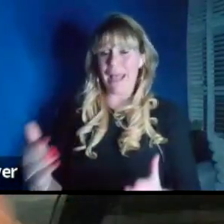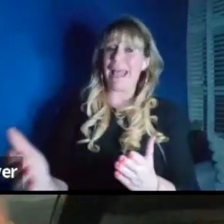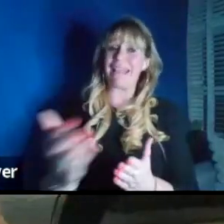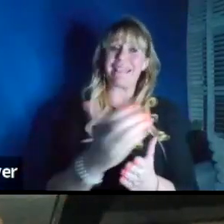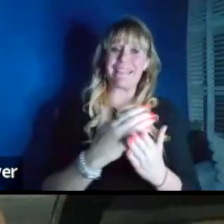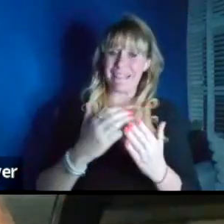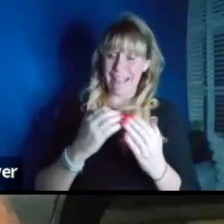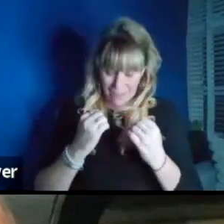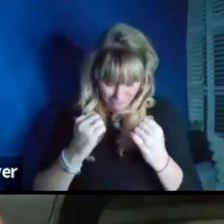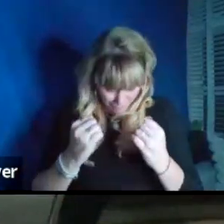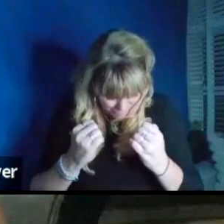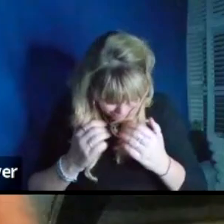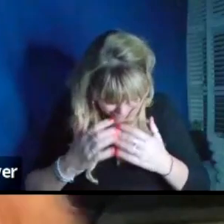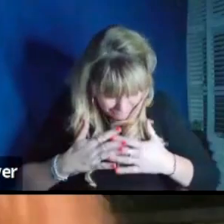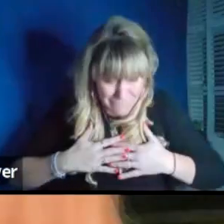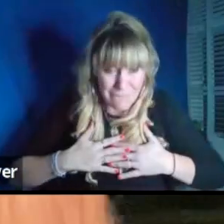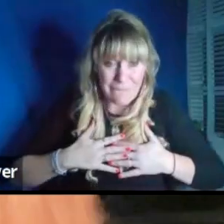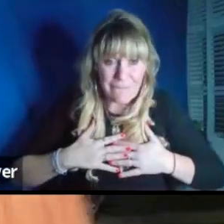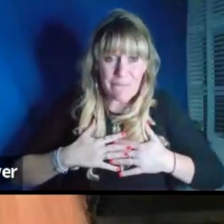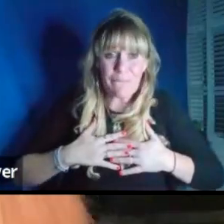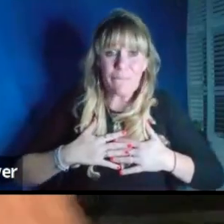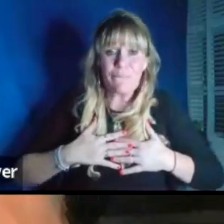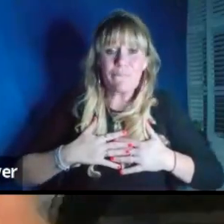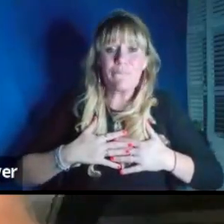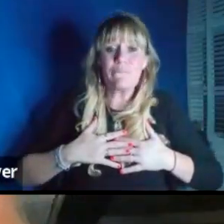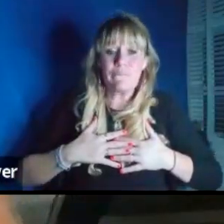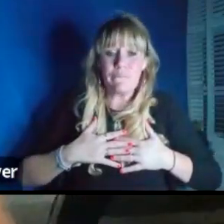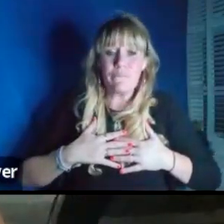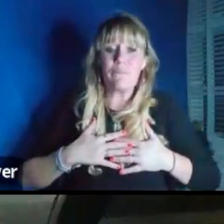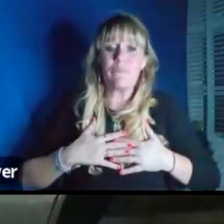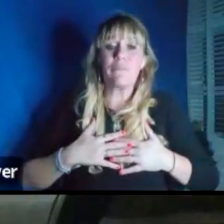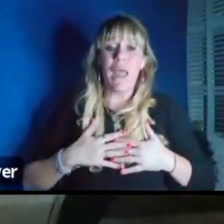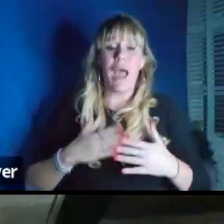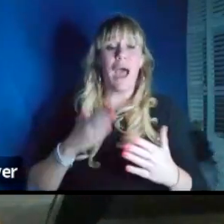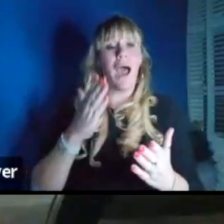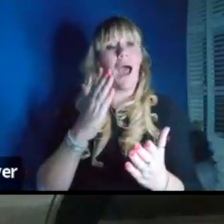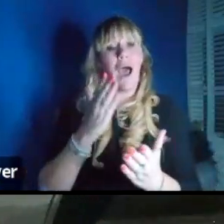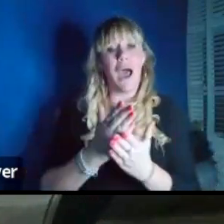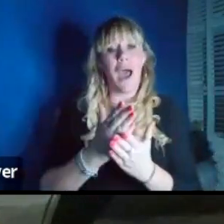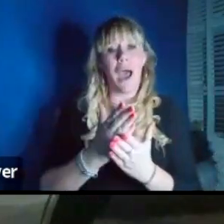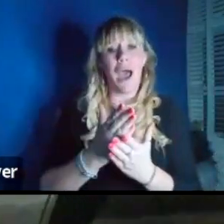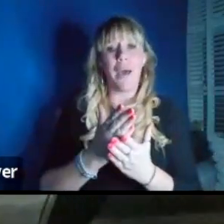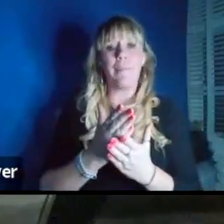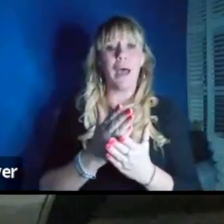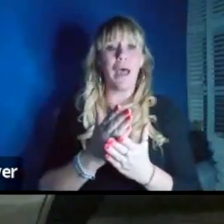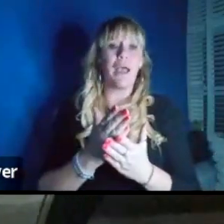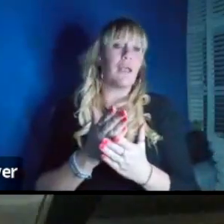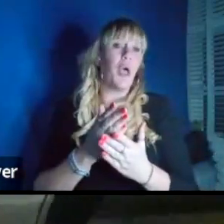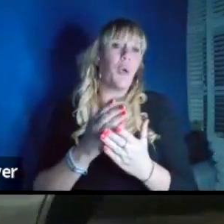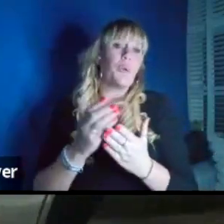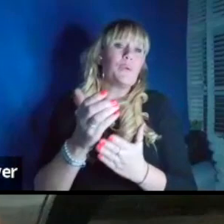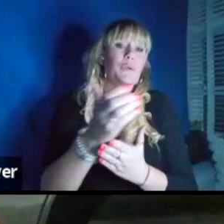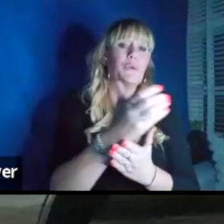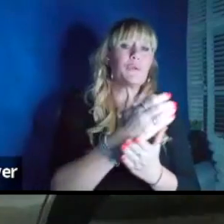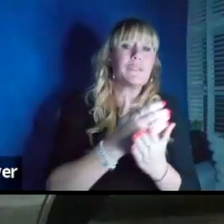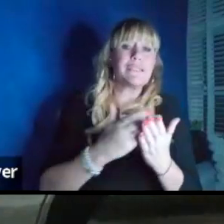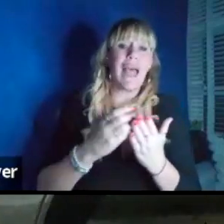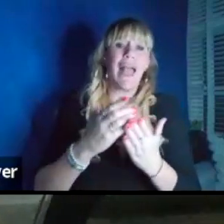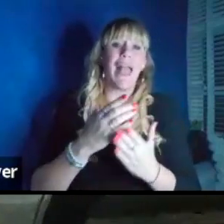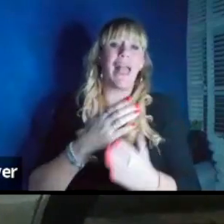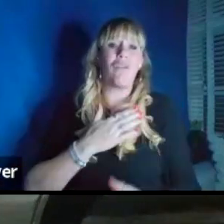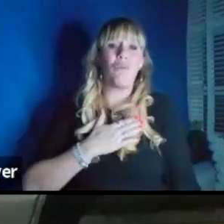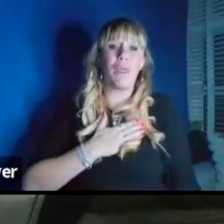I'm amazed by all your patience